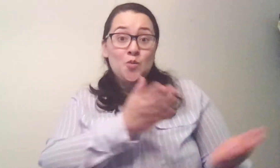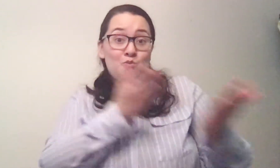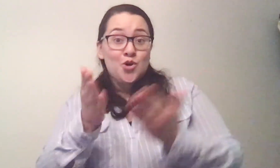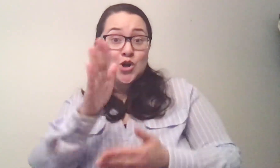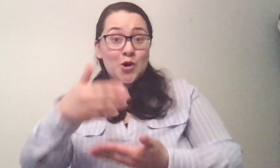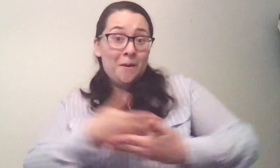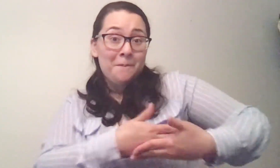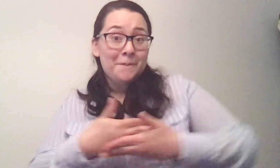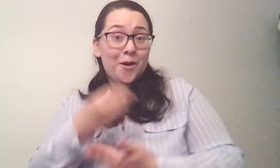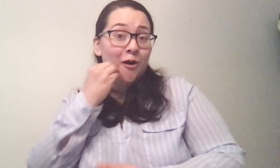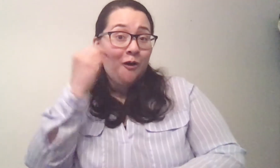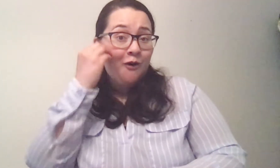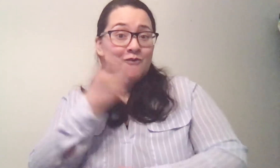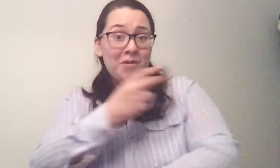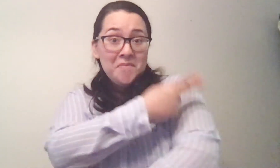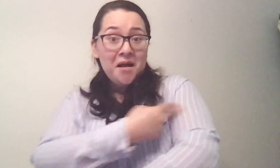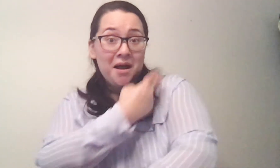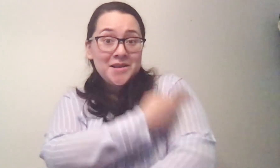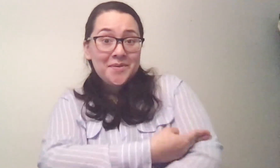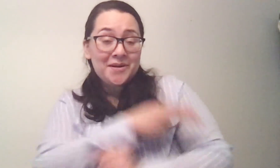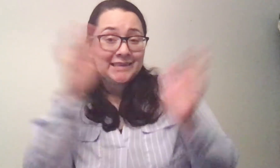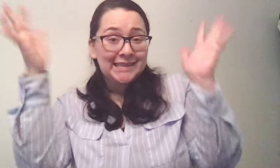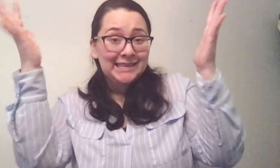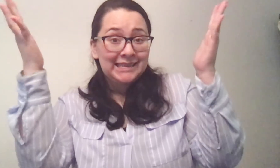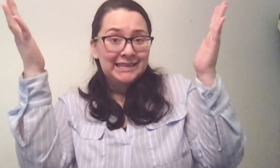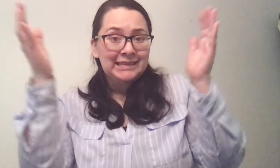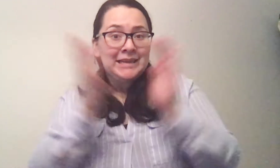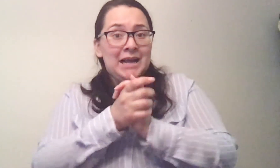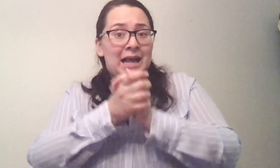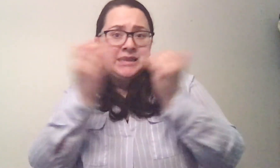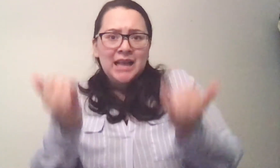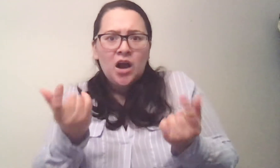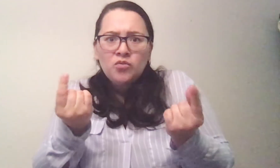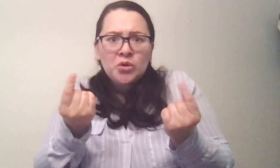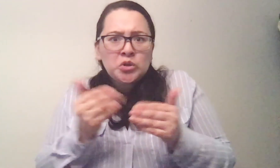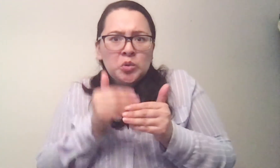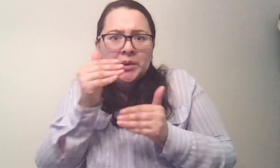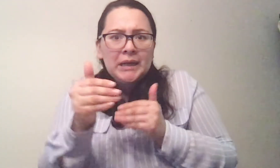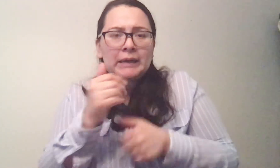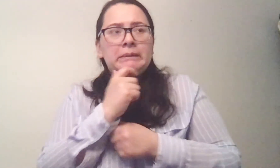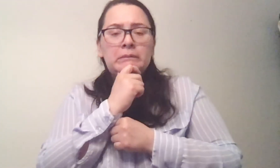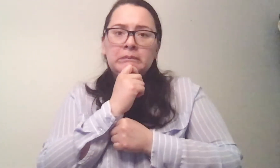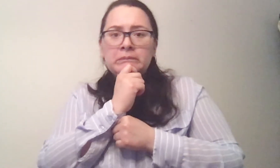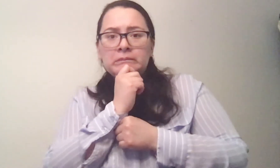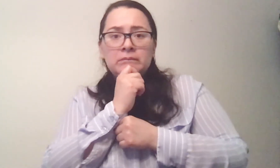You've brought your baby home from the hospital - Yay! Now what do you do next?